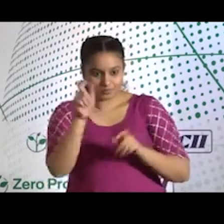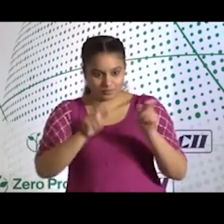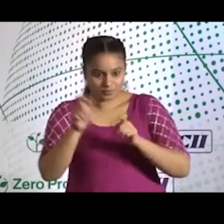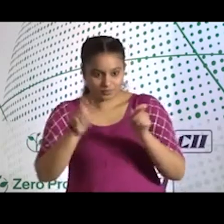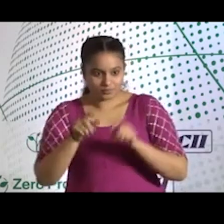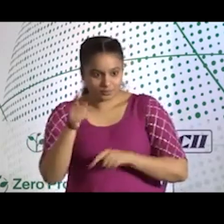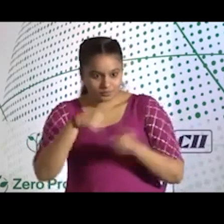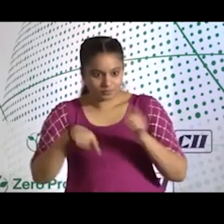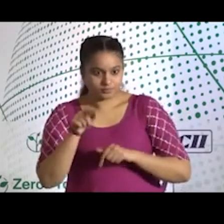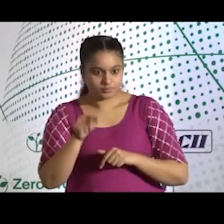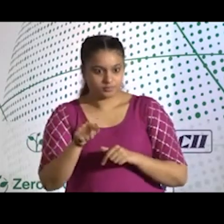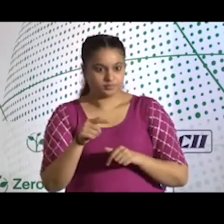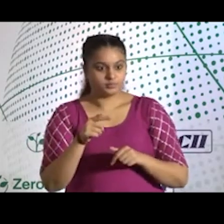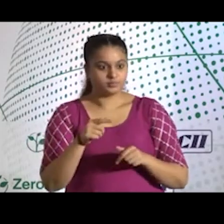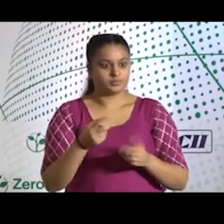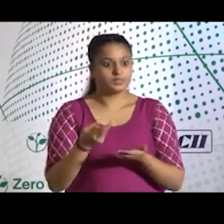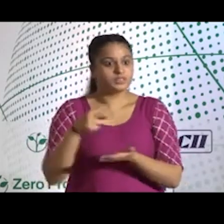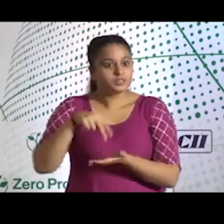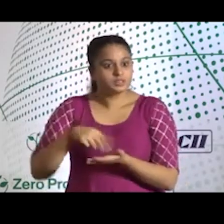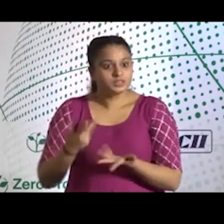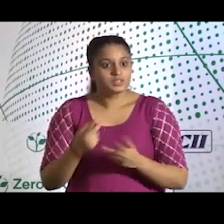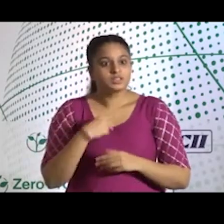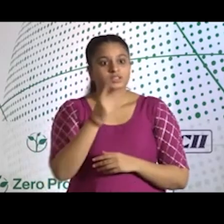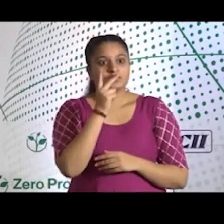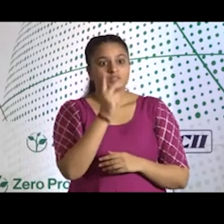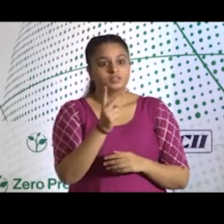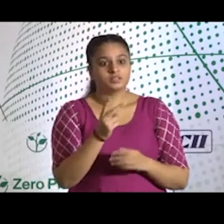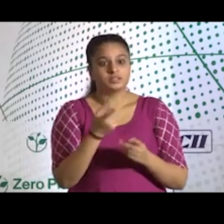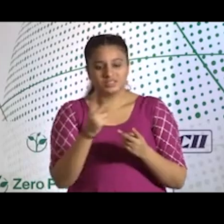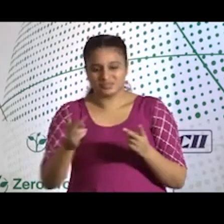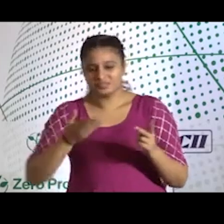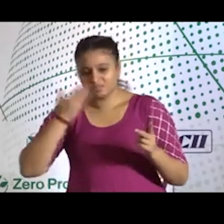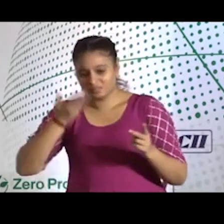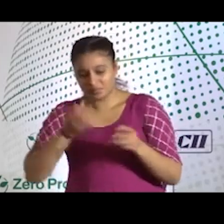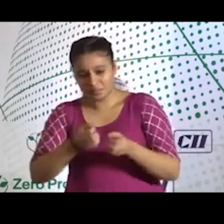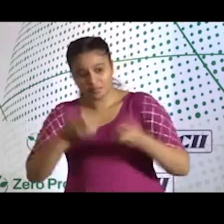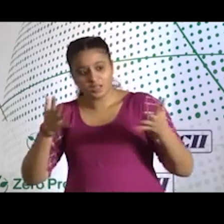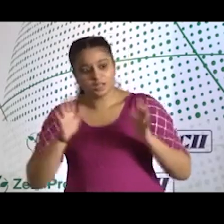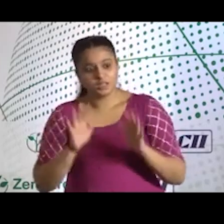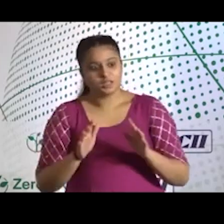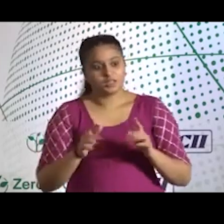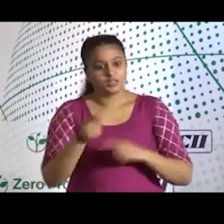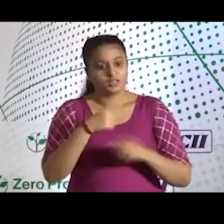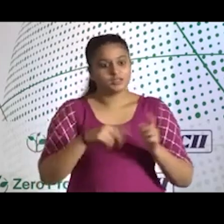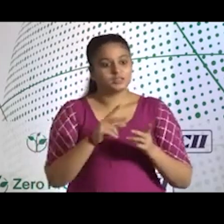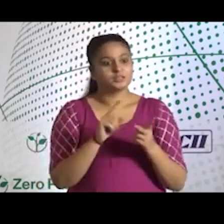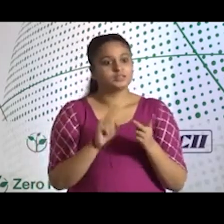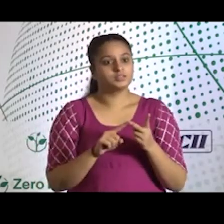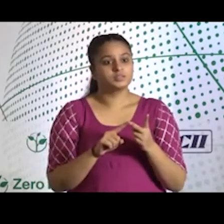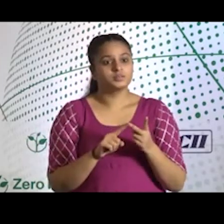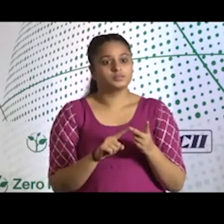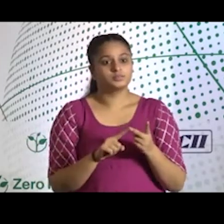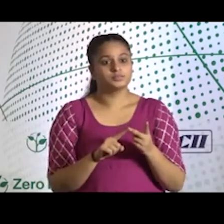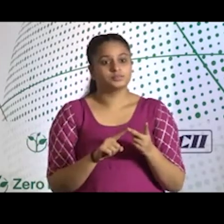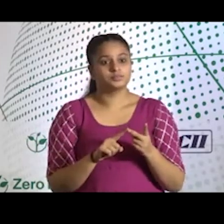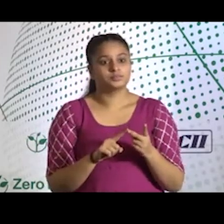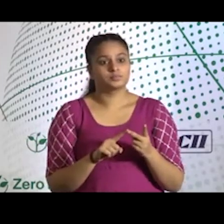sending them back to the states and positioning them as master trainers. The second level we are going down to is at the district level.